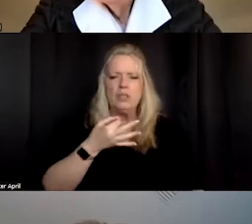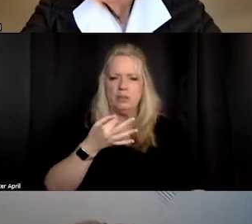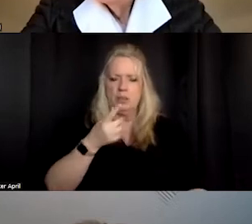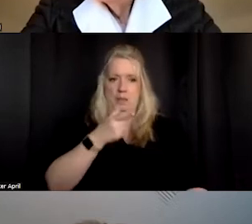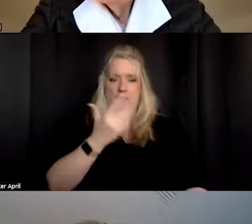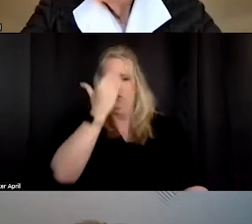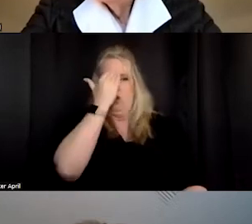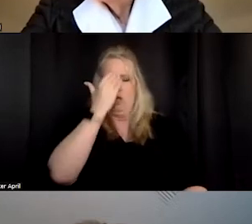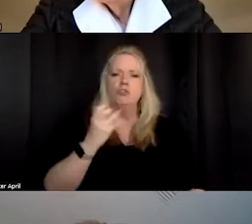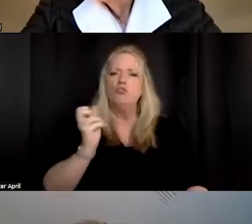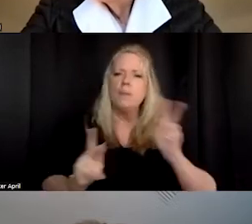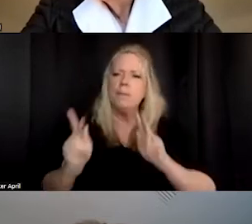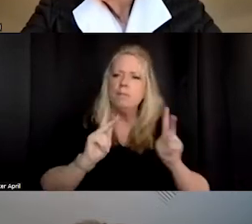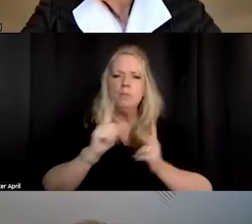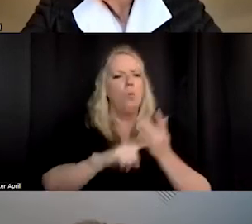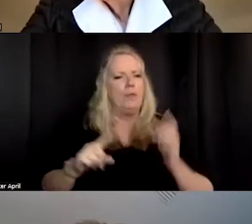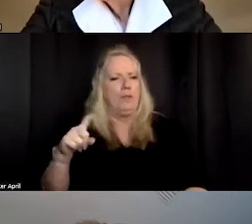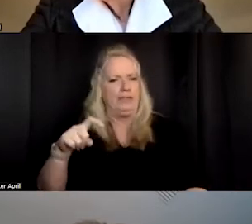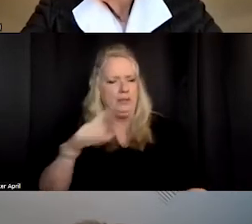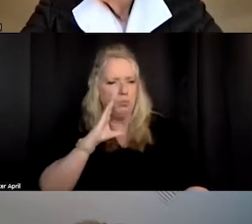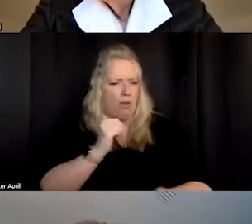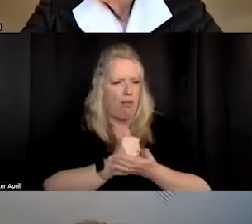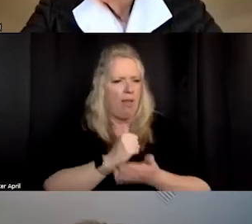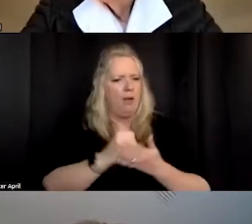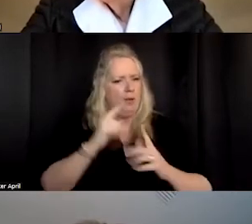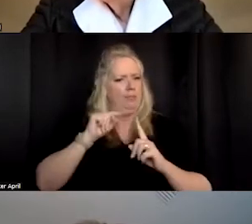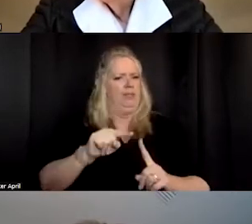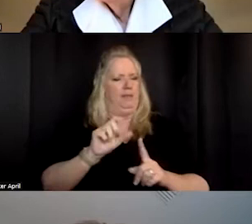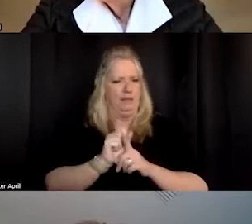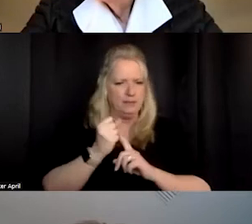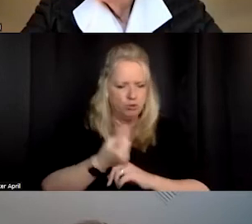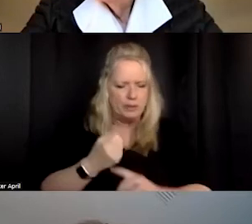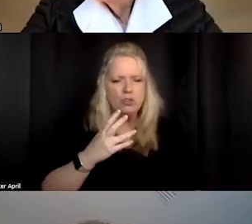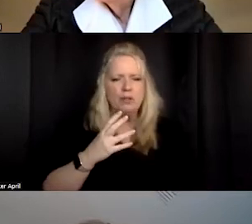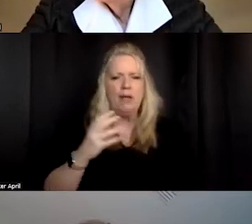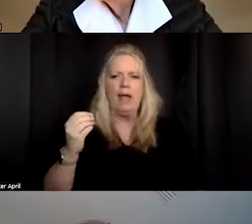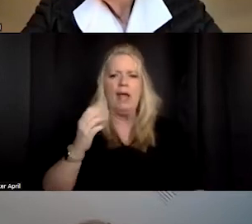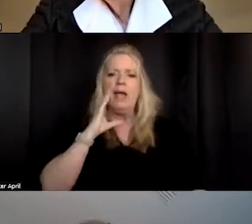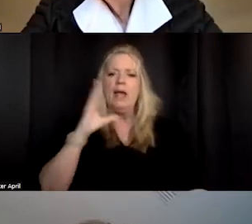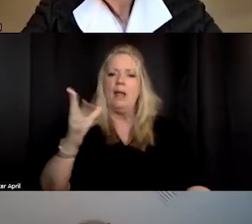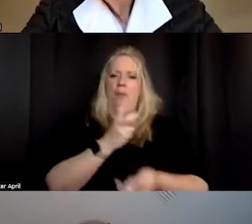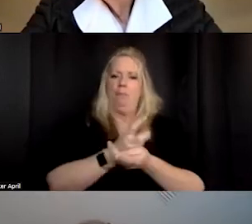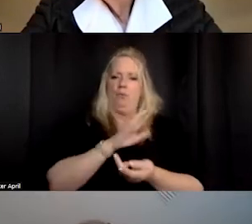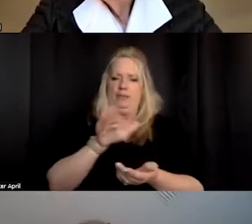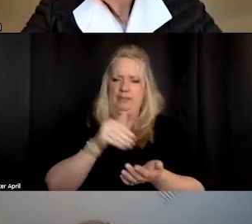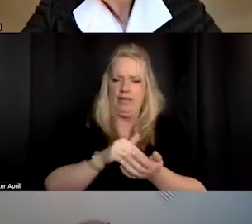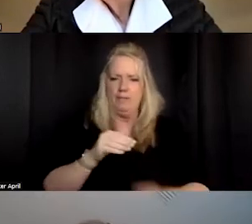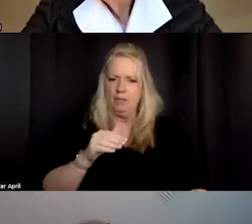THAT PEOPLE NEED TO HELP THEM IN A PARTICULAR SITUATION. THE POISON CENTER TAKES THAT EXPERTISE,